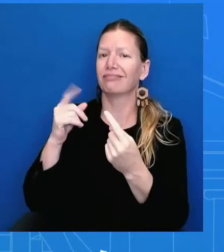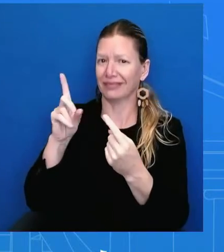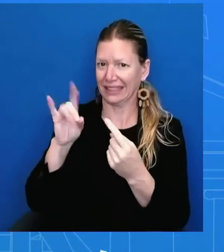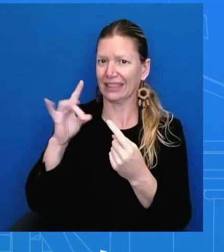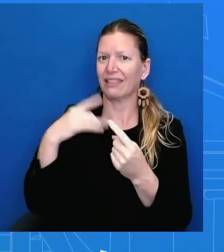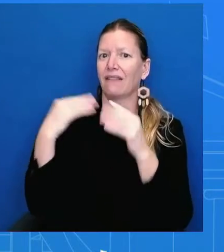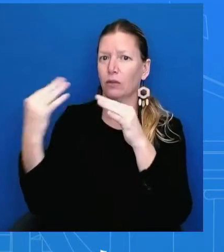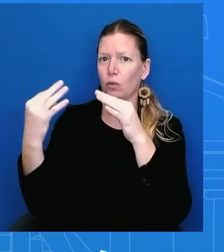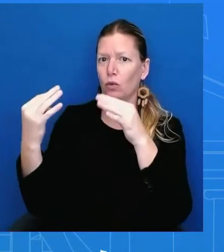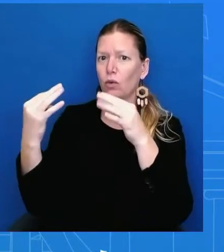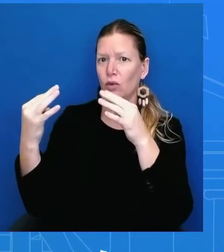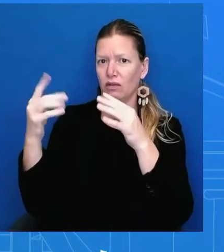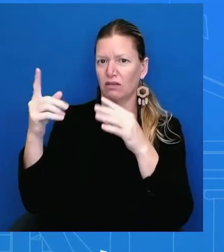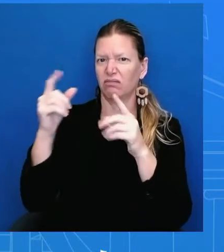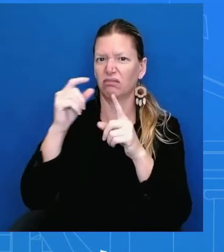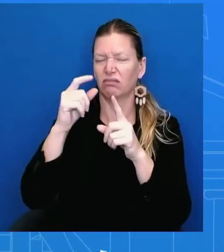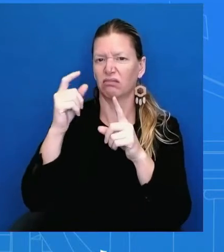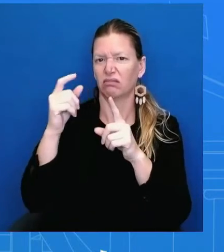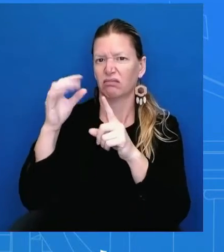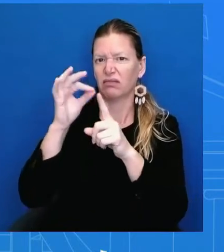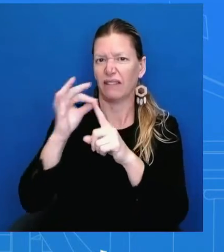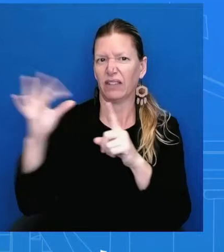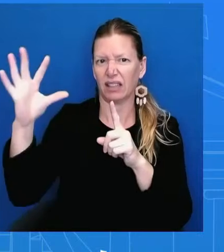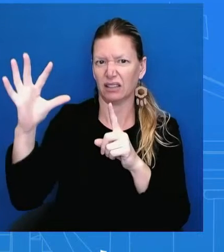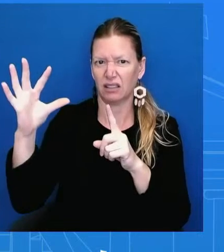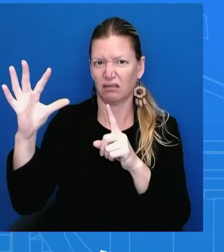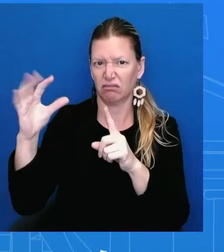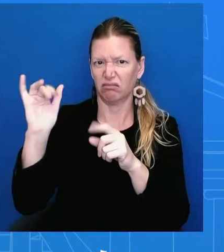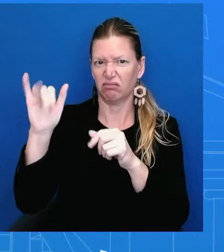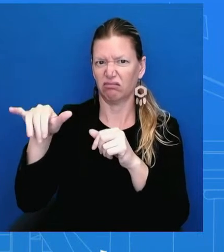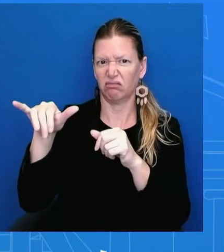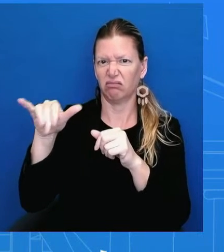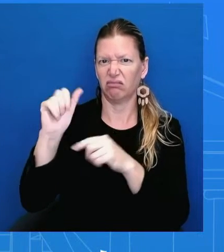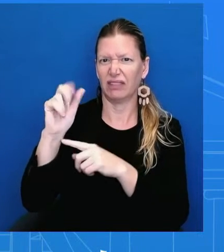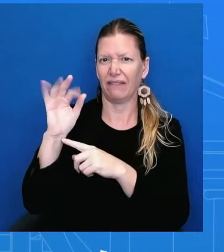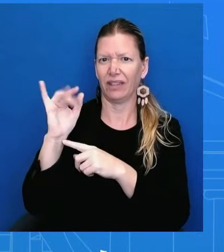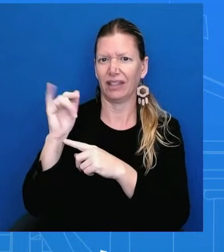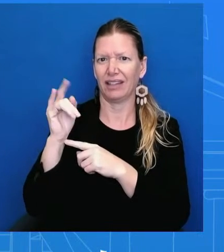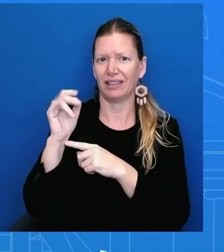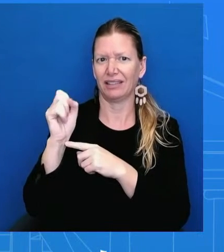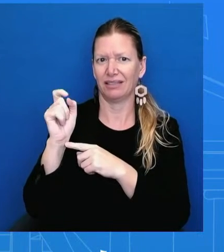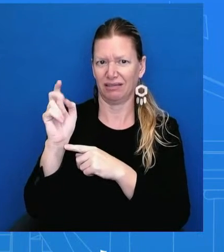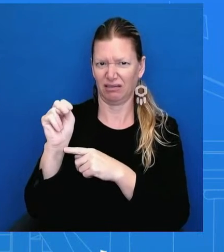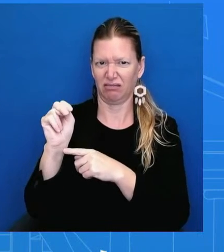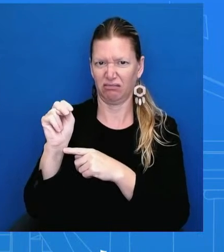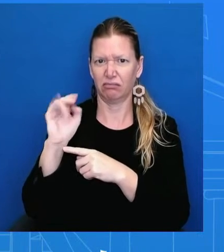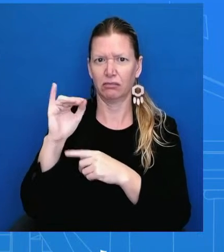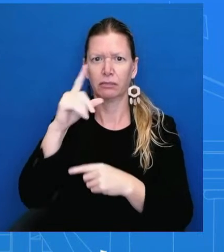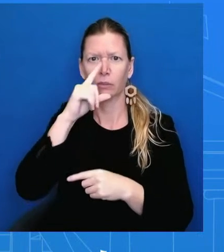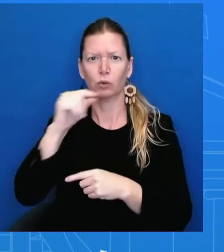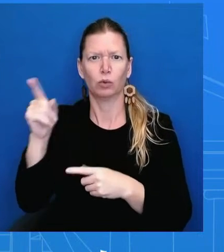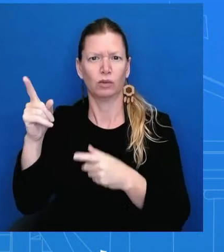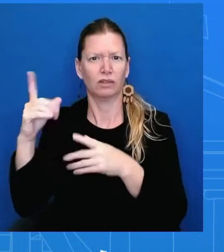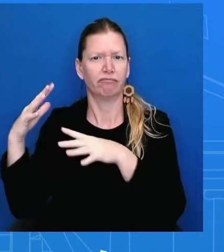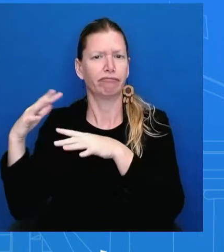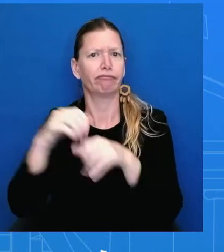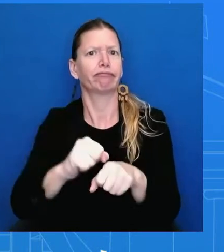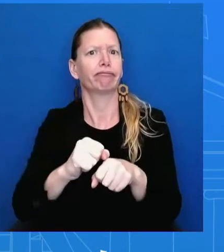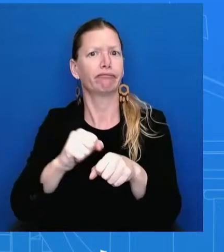Mr. Kirby: It was in Wales. It might have been set before the invasion. The Press: Before that. Mr. Kirby: But nevertheless -- The Press: Yeah. Mr. Kirby: -- it was still a tense security environment. The Press: Right. We're in something mu- much different today.